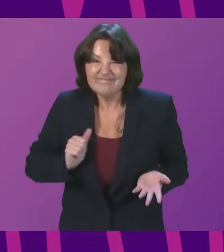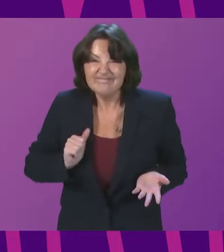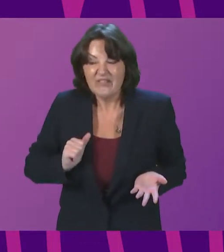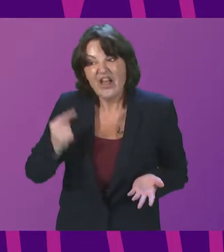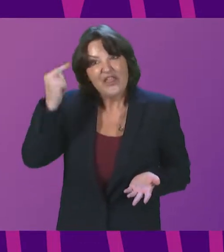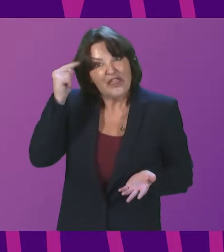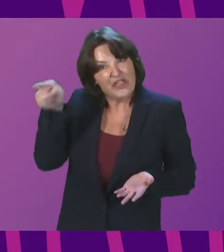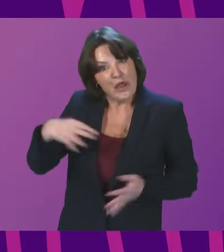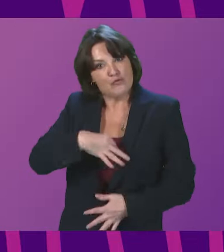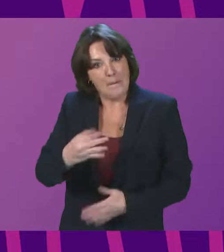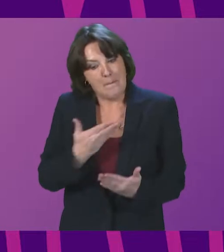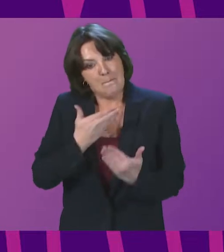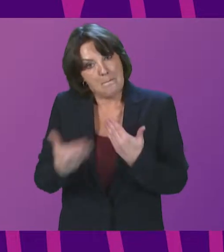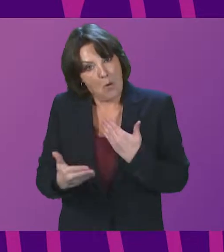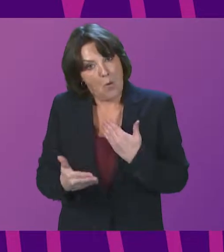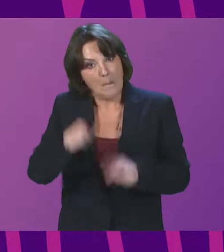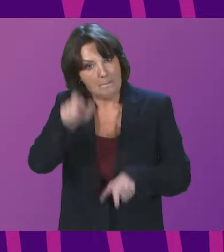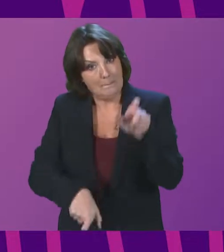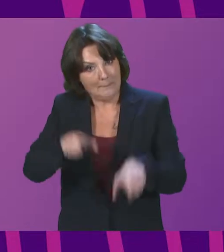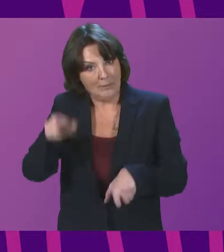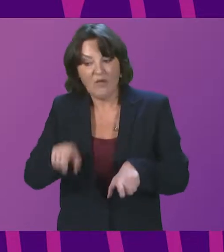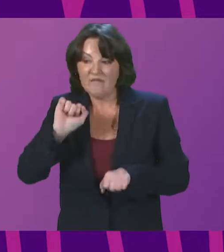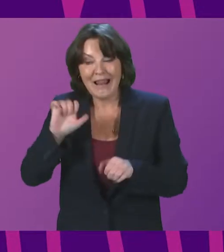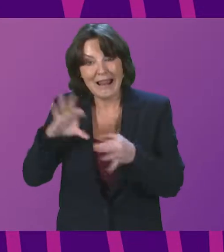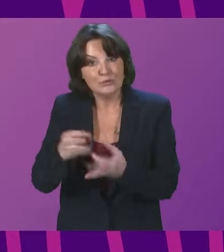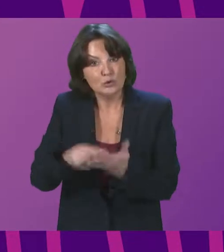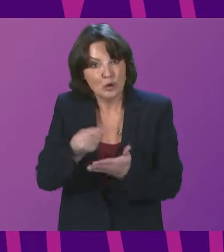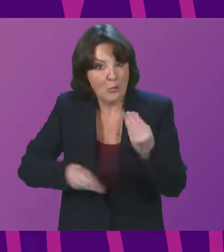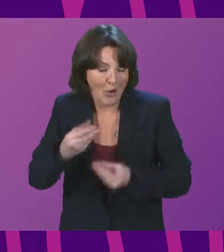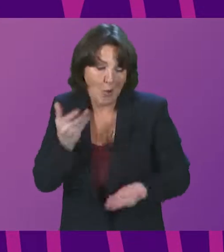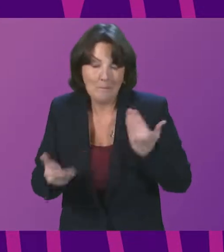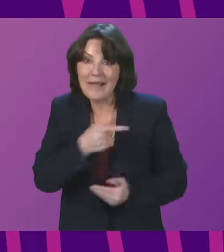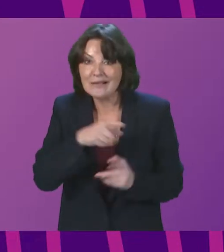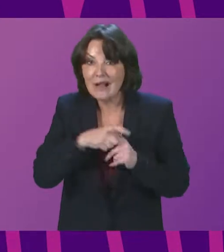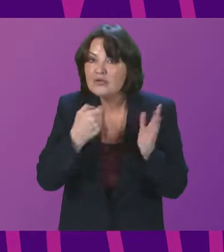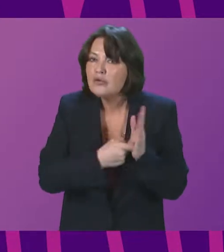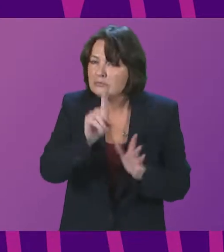more people on the Scottish economy than Douglas Ross does. Let us also consider the performance of the Scottish economy.